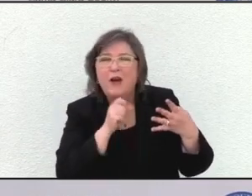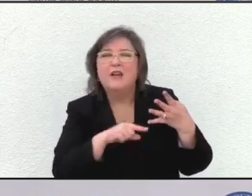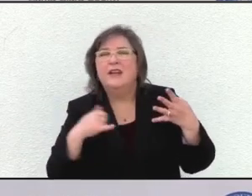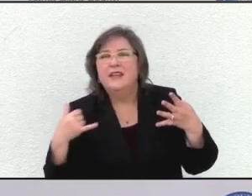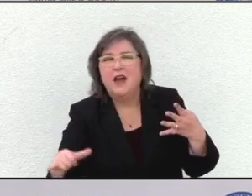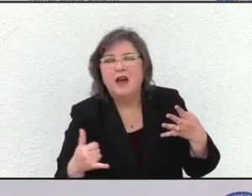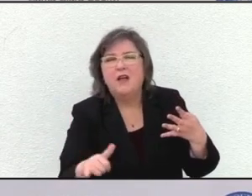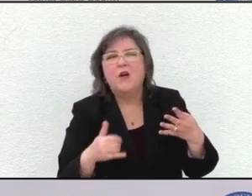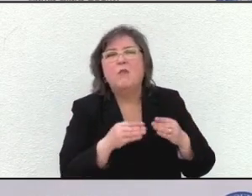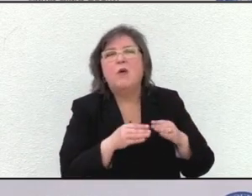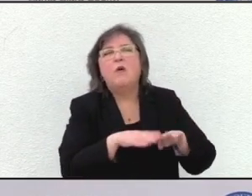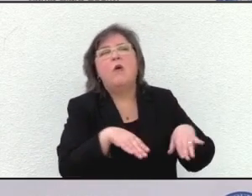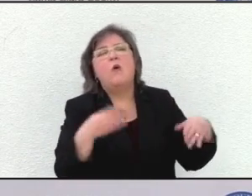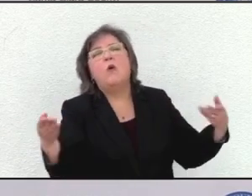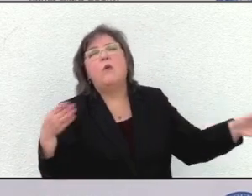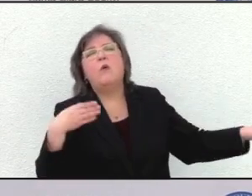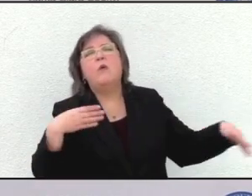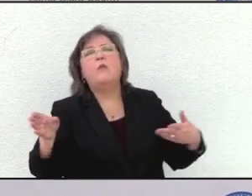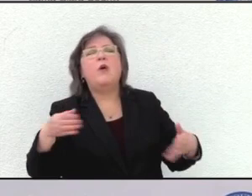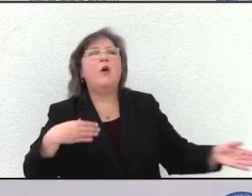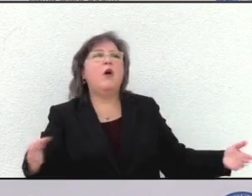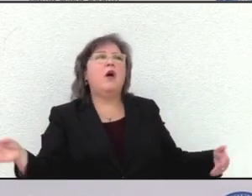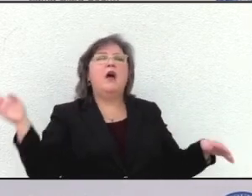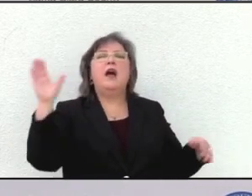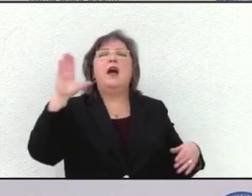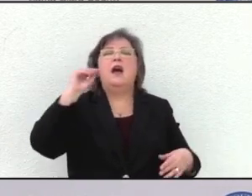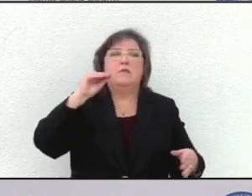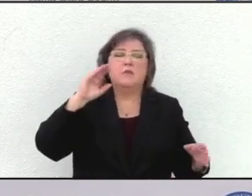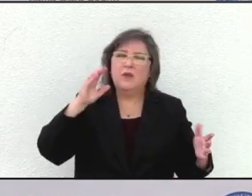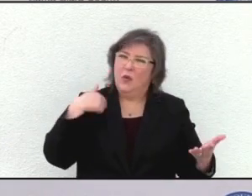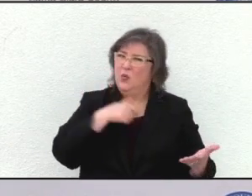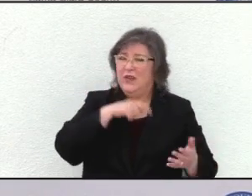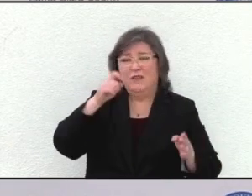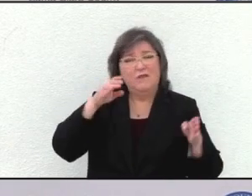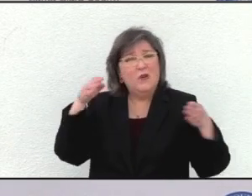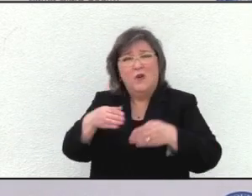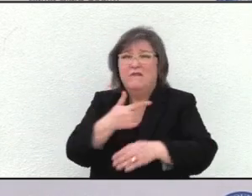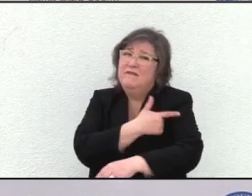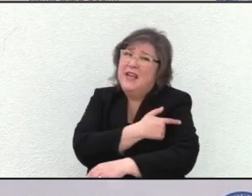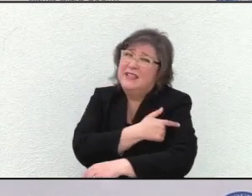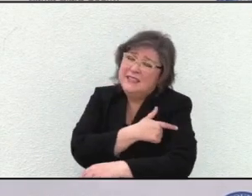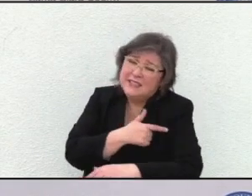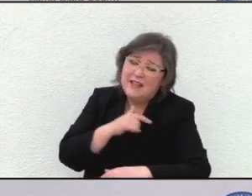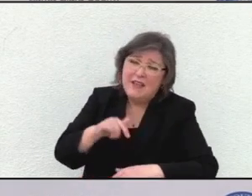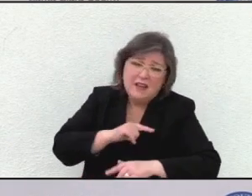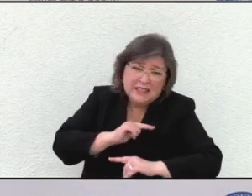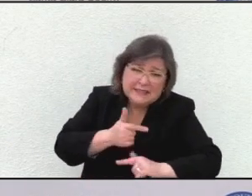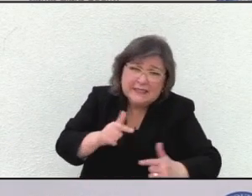our focus on vaccination, we will be in a much much safer place as a community and hopefully